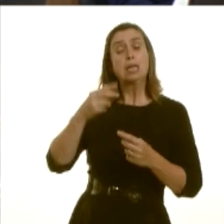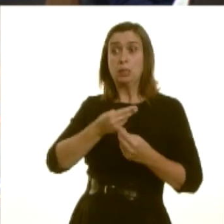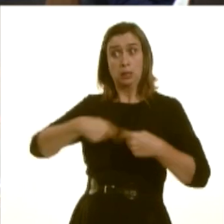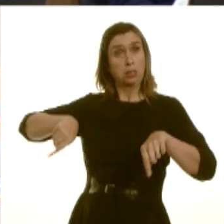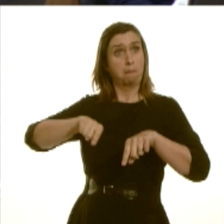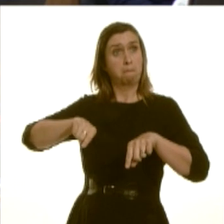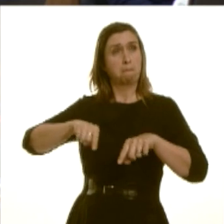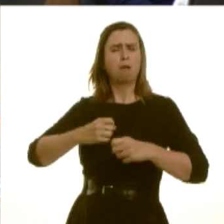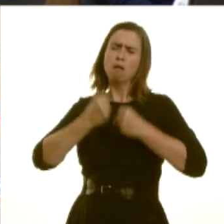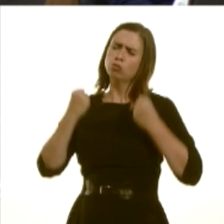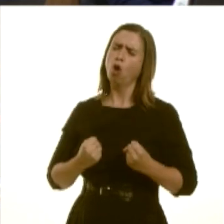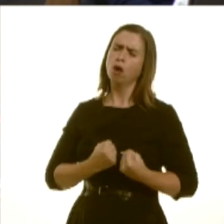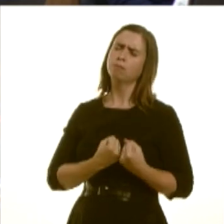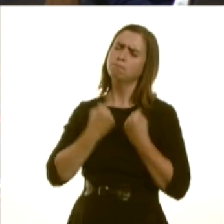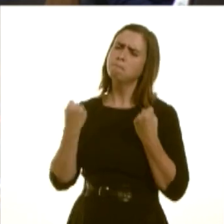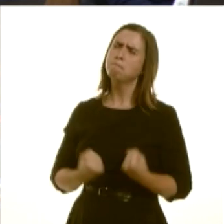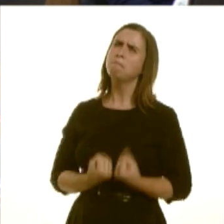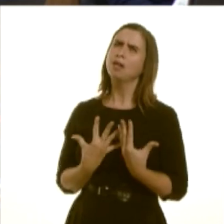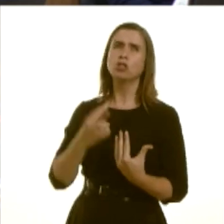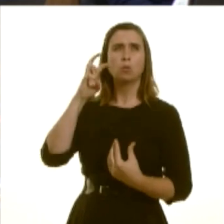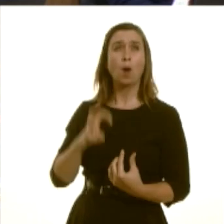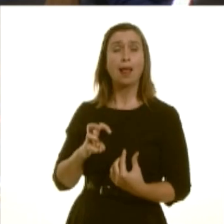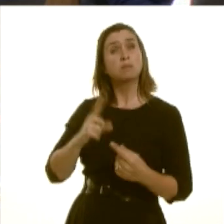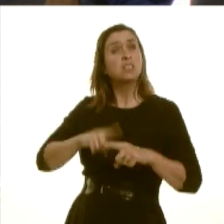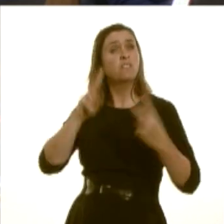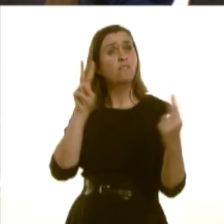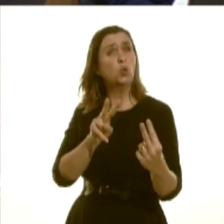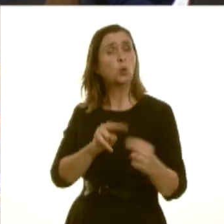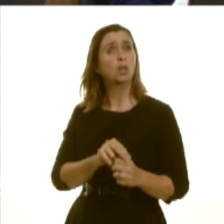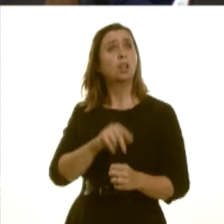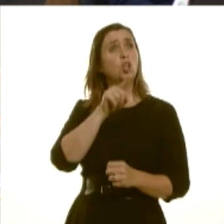as patriotic as you but who do not hold the same view as you on independence, which is